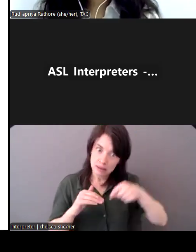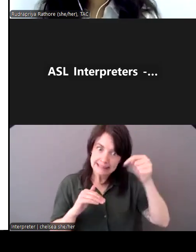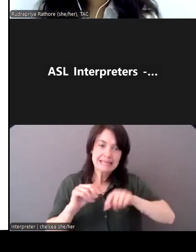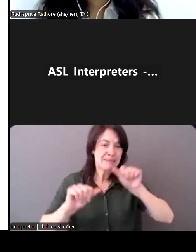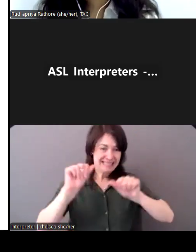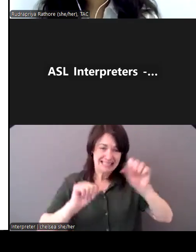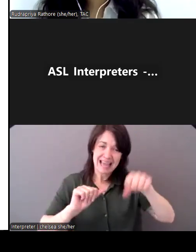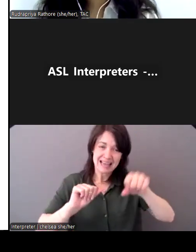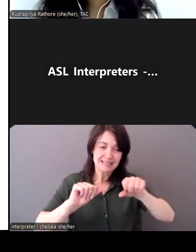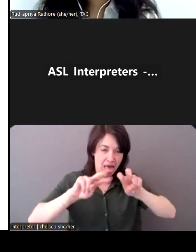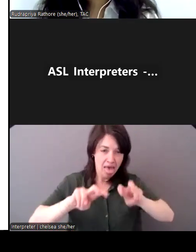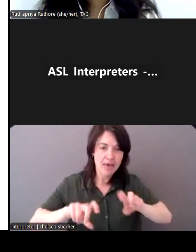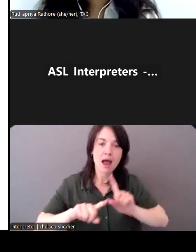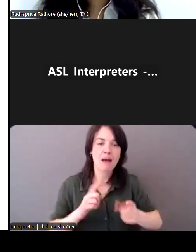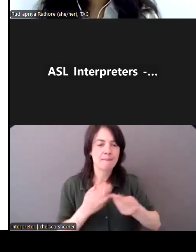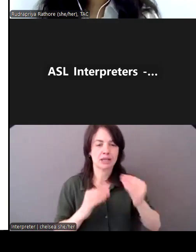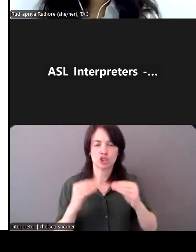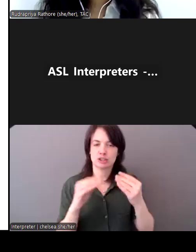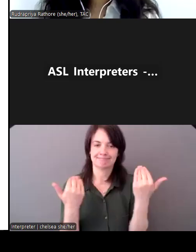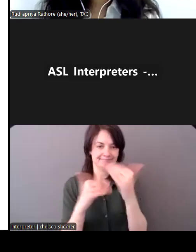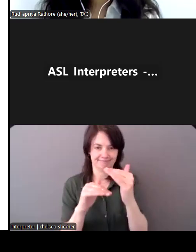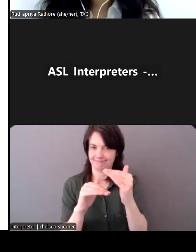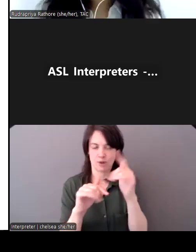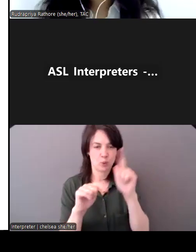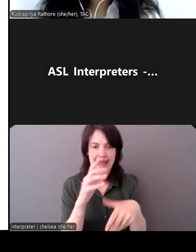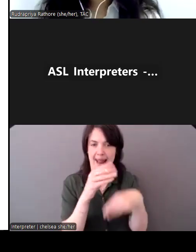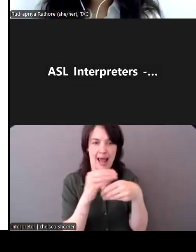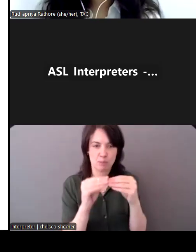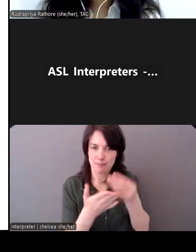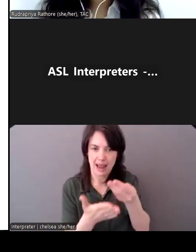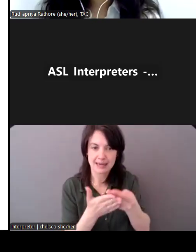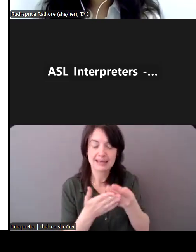a set budget each year for this program and the success rate is usually somewhere around